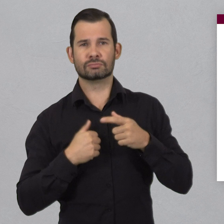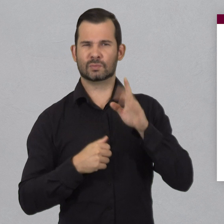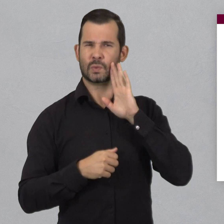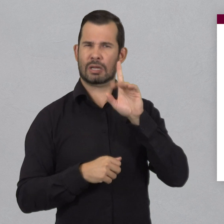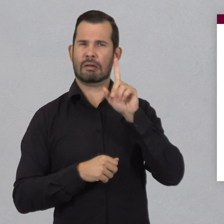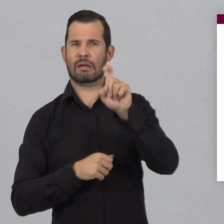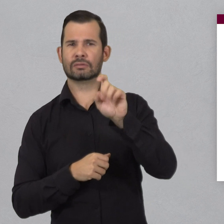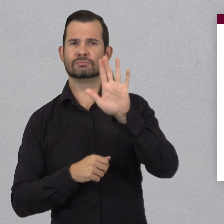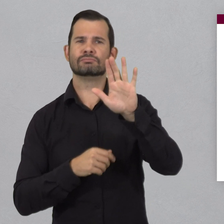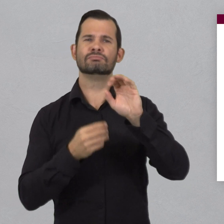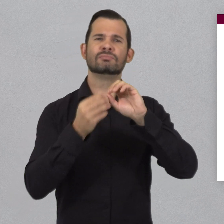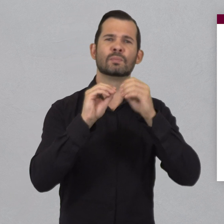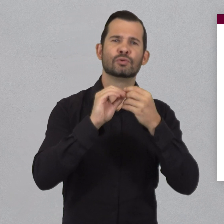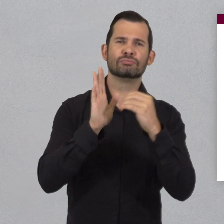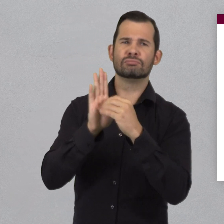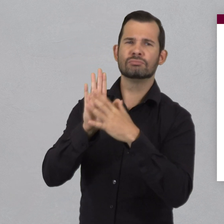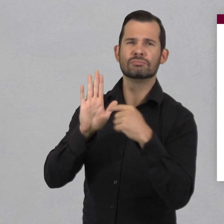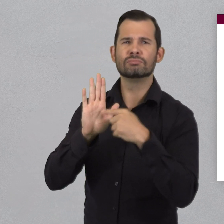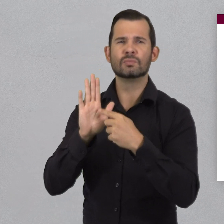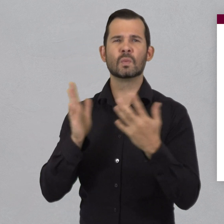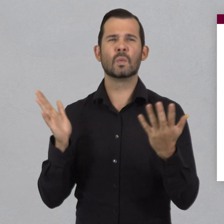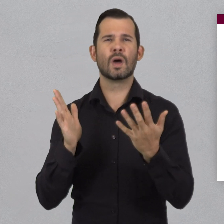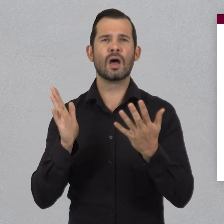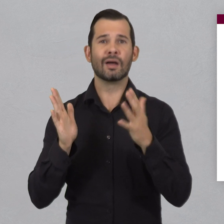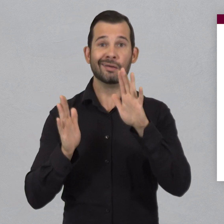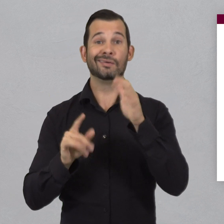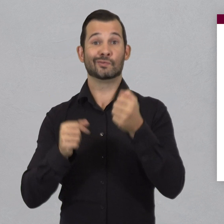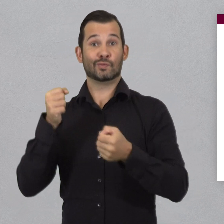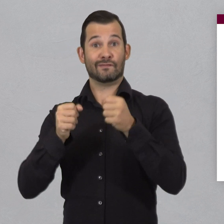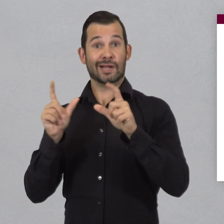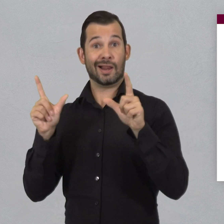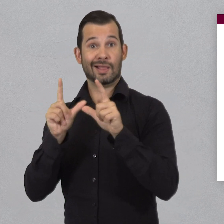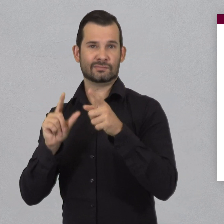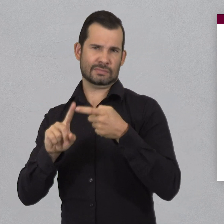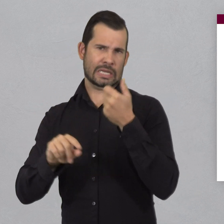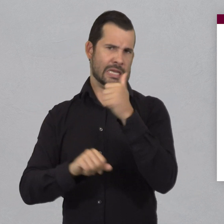be asked for the number on your: · Driver’s licence from any province